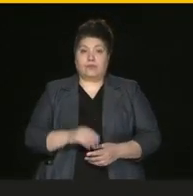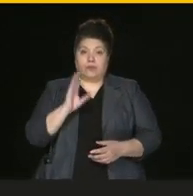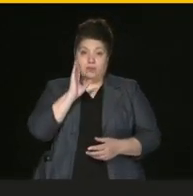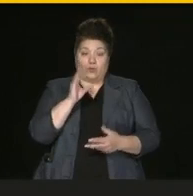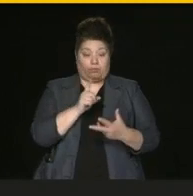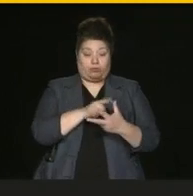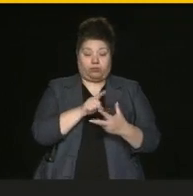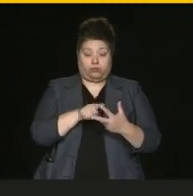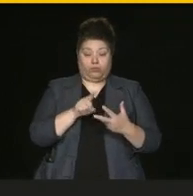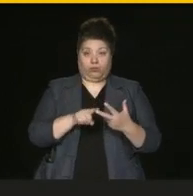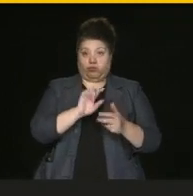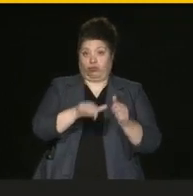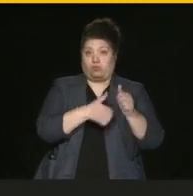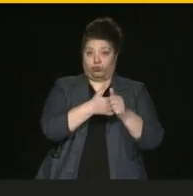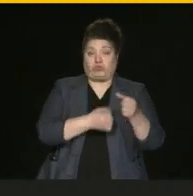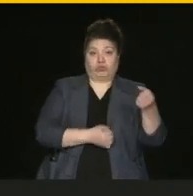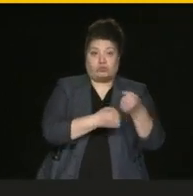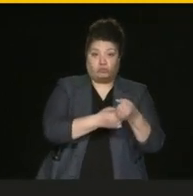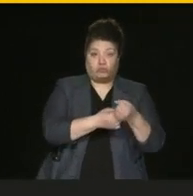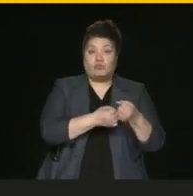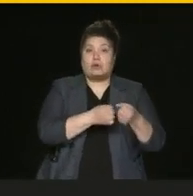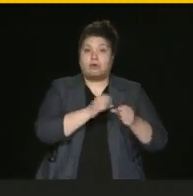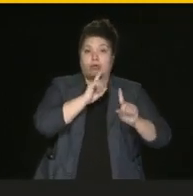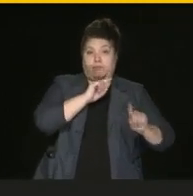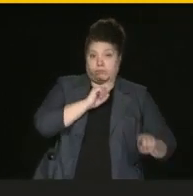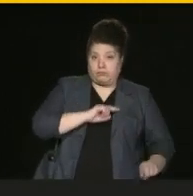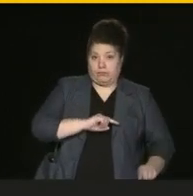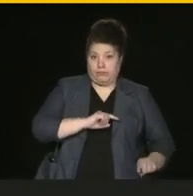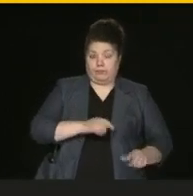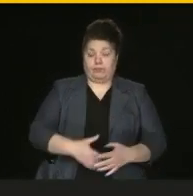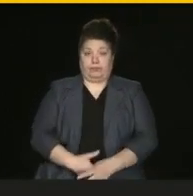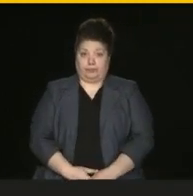NICHOLAS OGDEN DIRECTOR OF